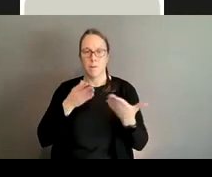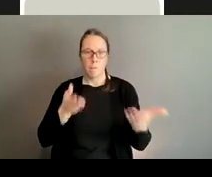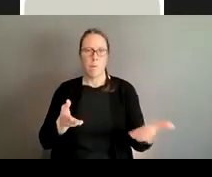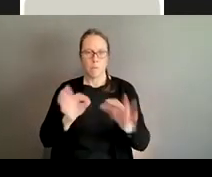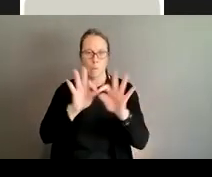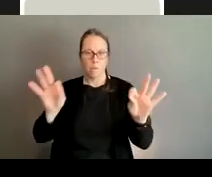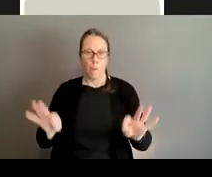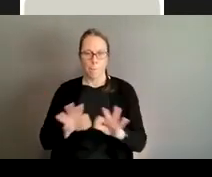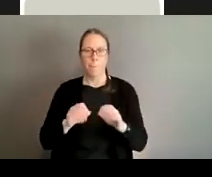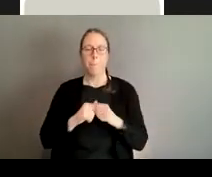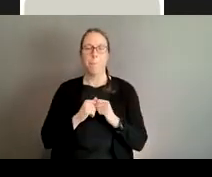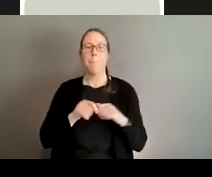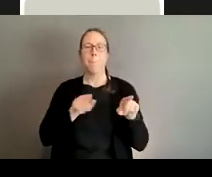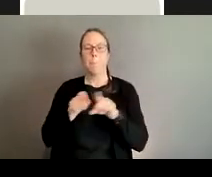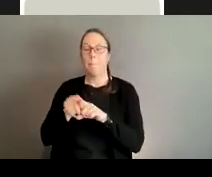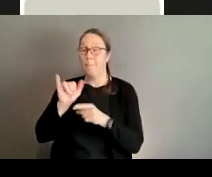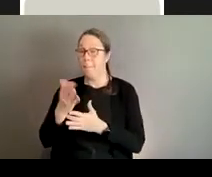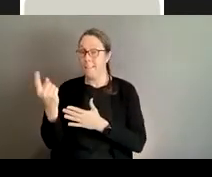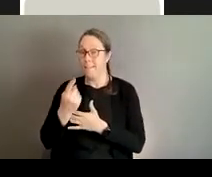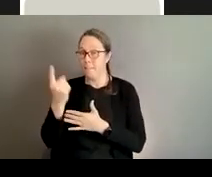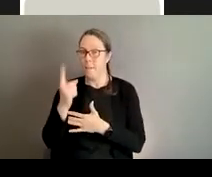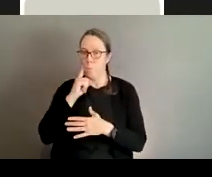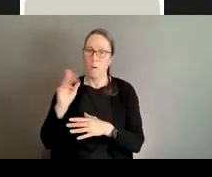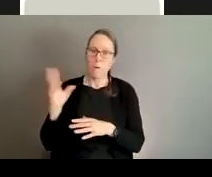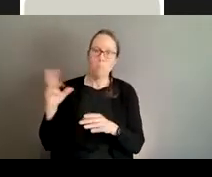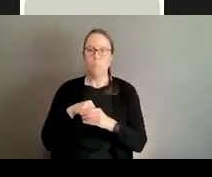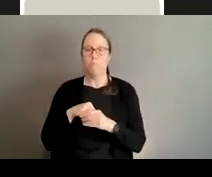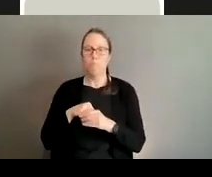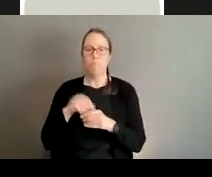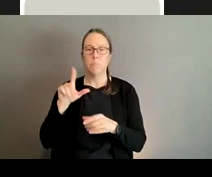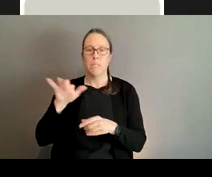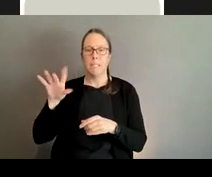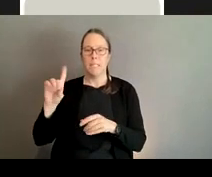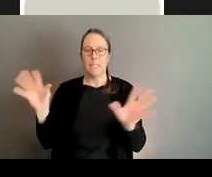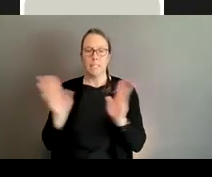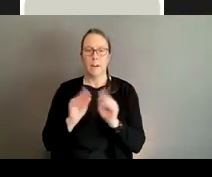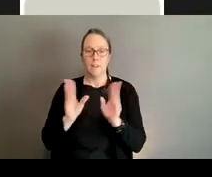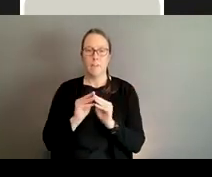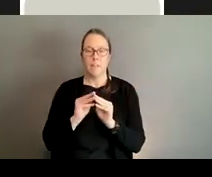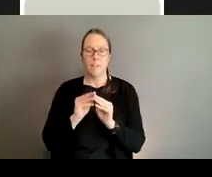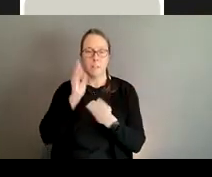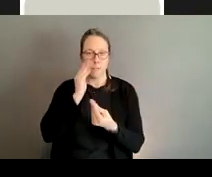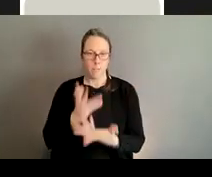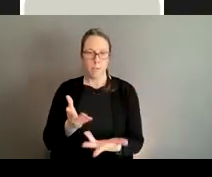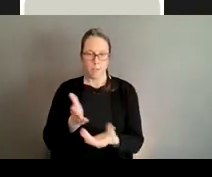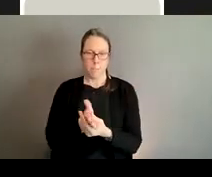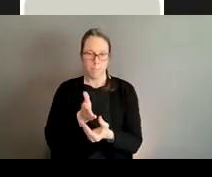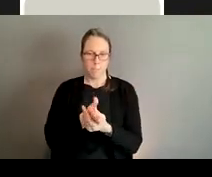And it's also something that goes into the LEAD Conference information booklets. So that